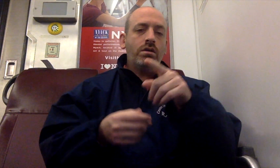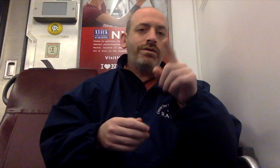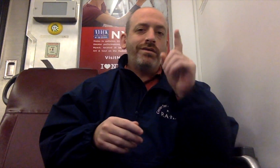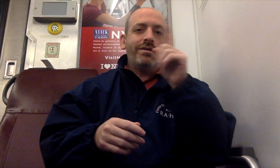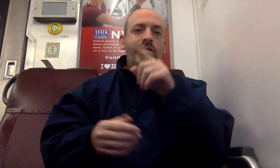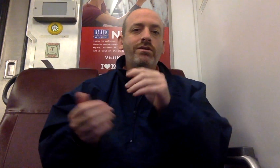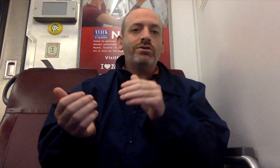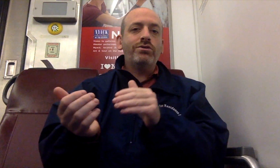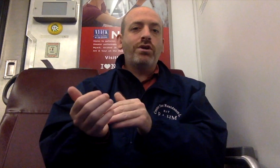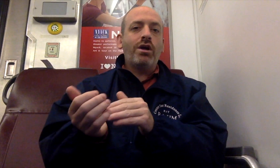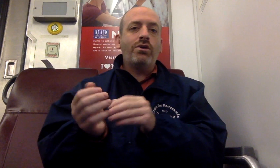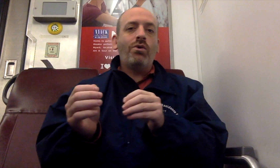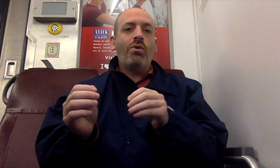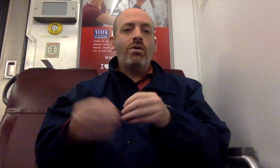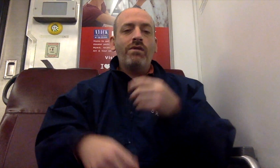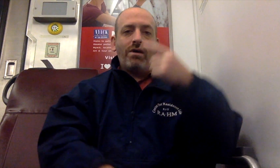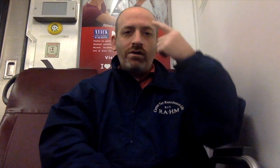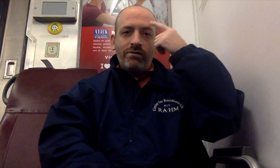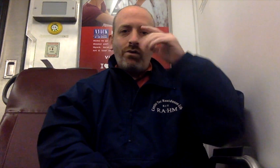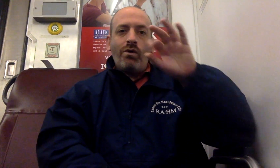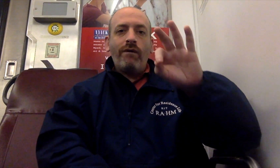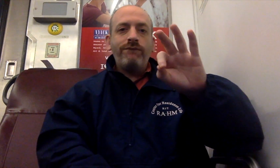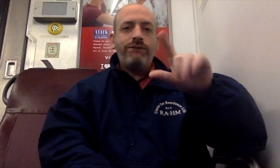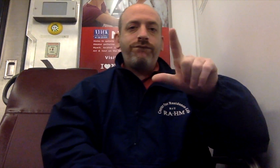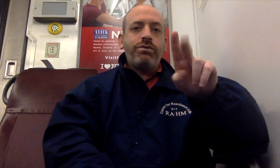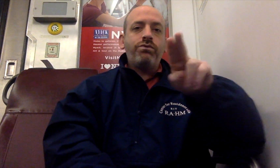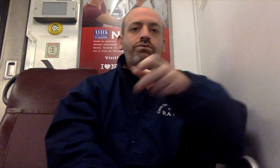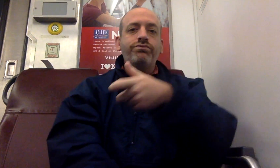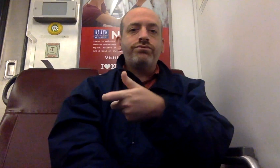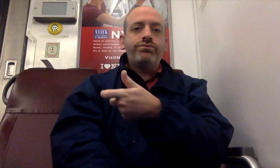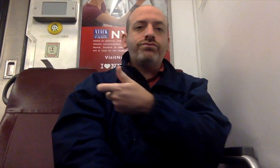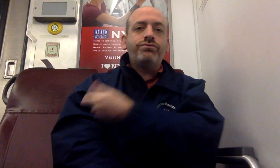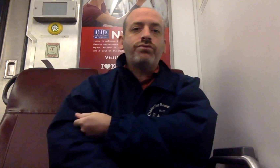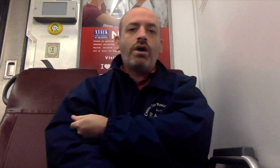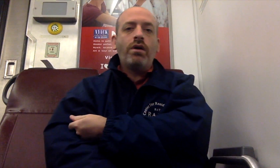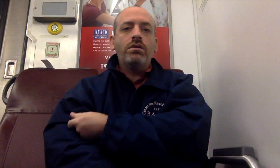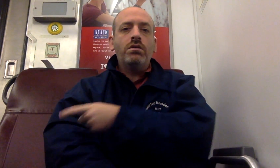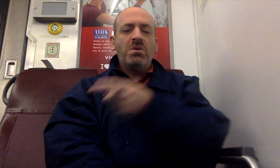when you visit your doctor at their office for having a flu shot.